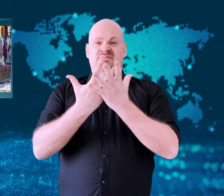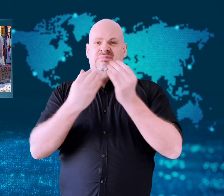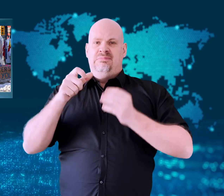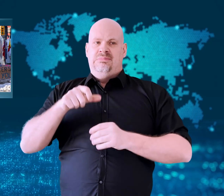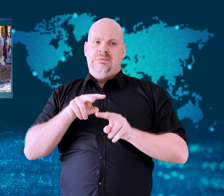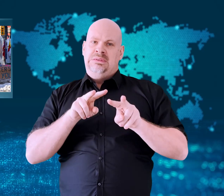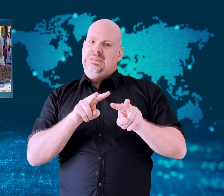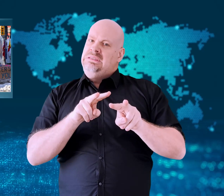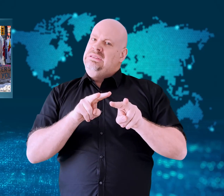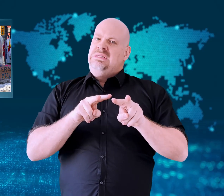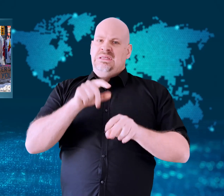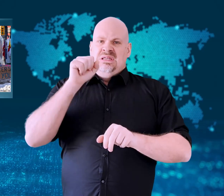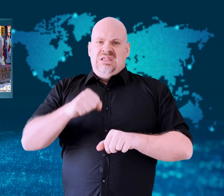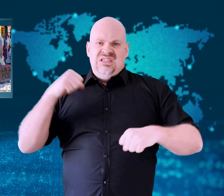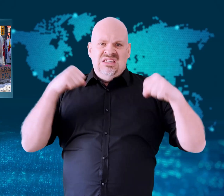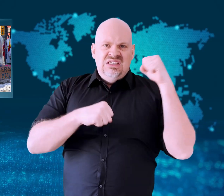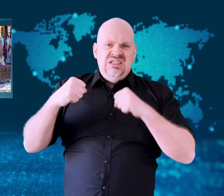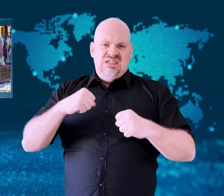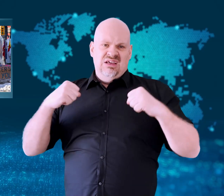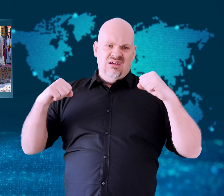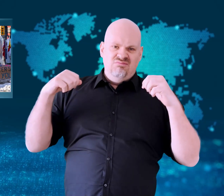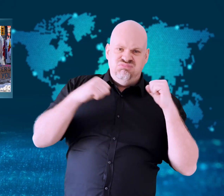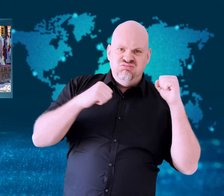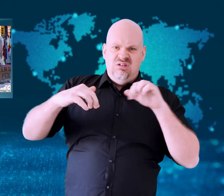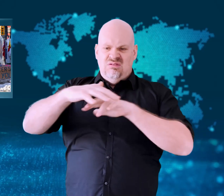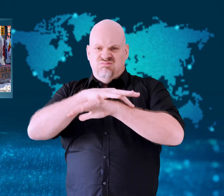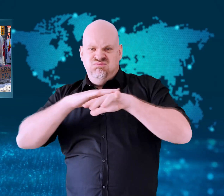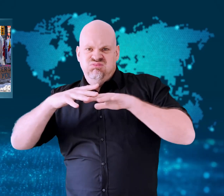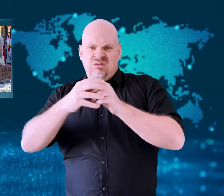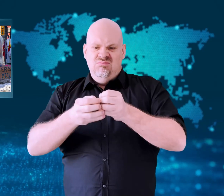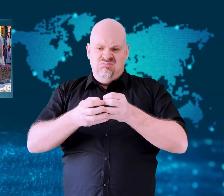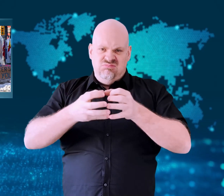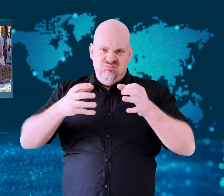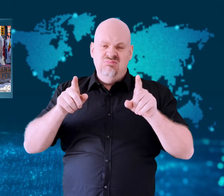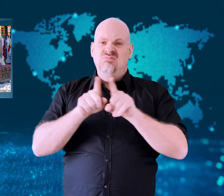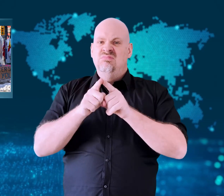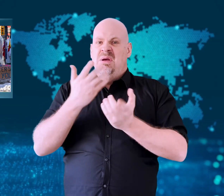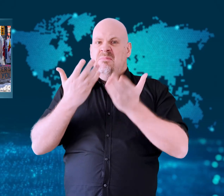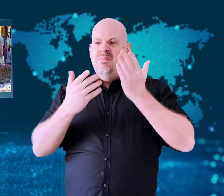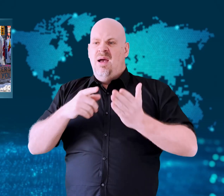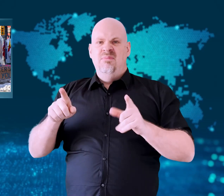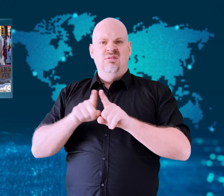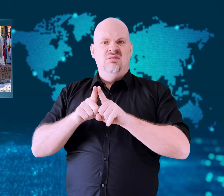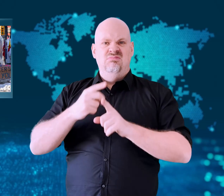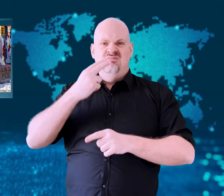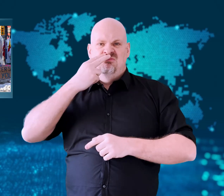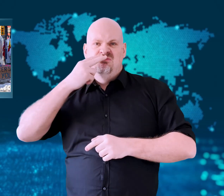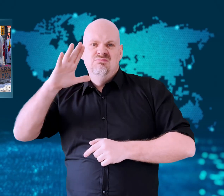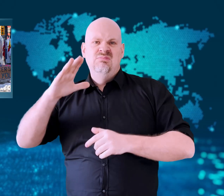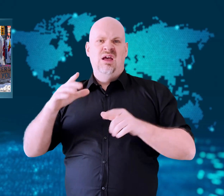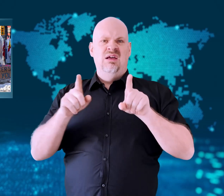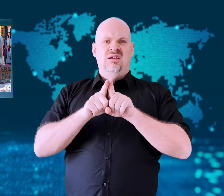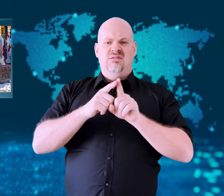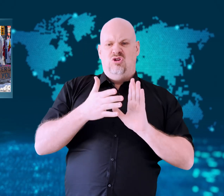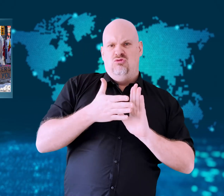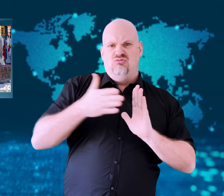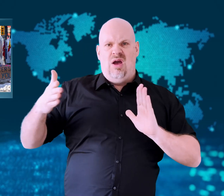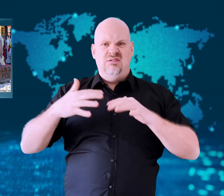Many are concerned about the potential for violence,